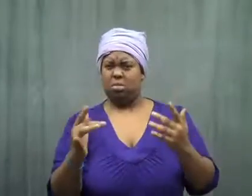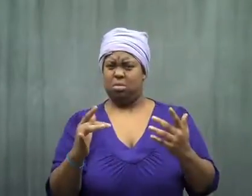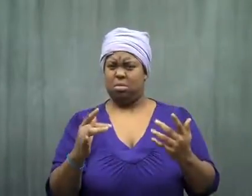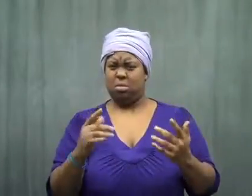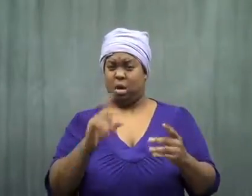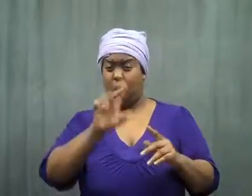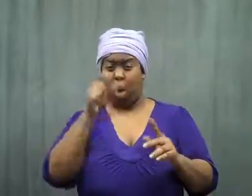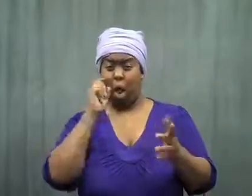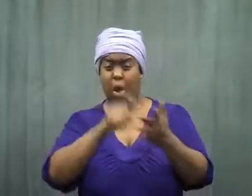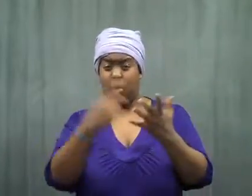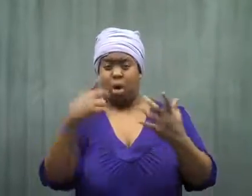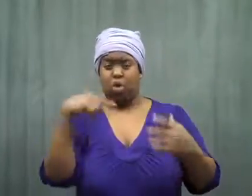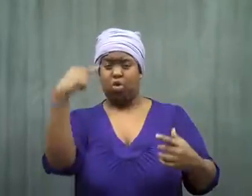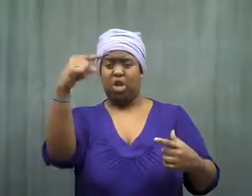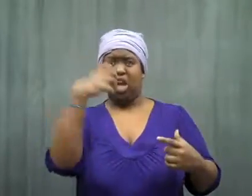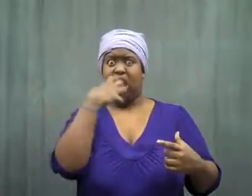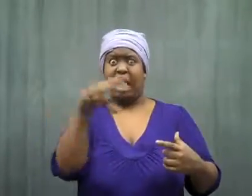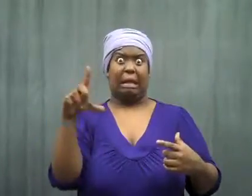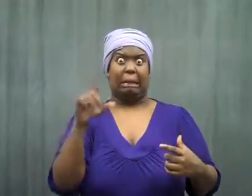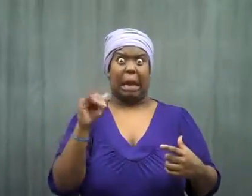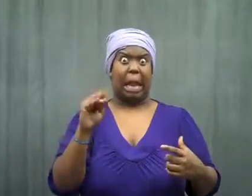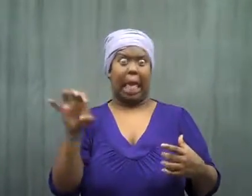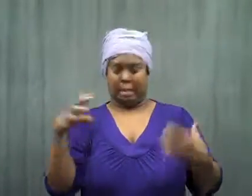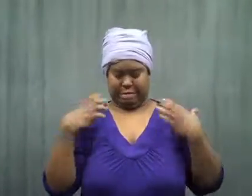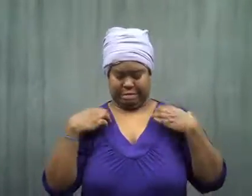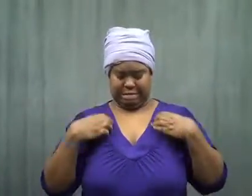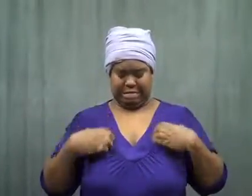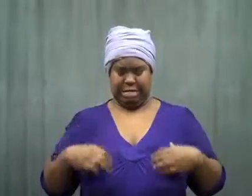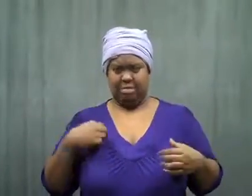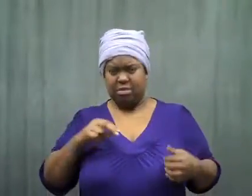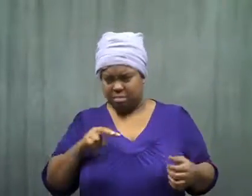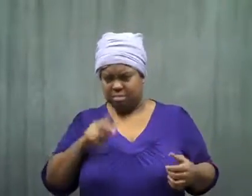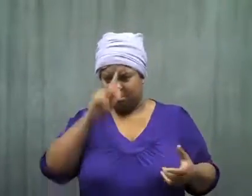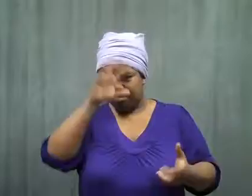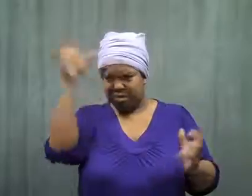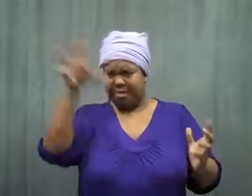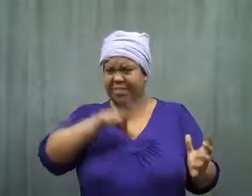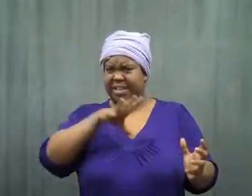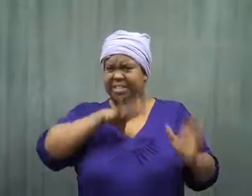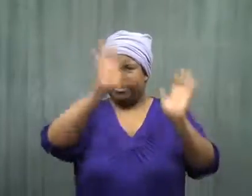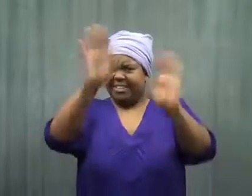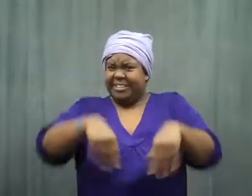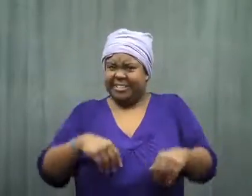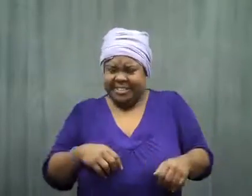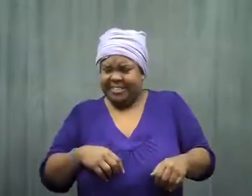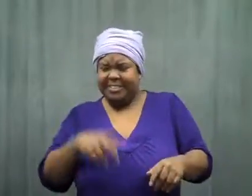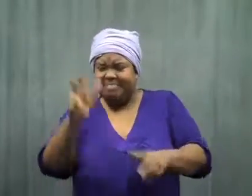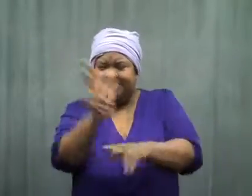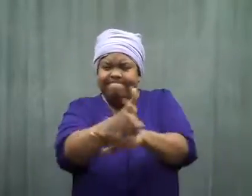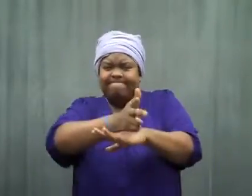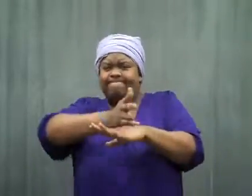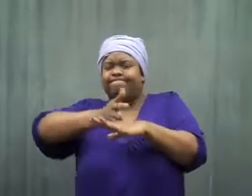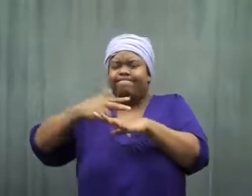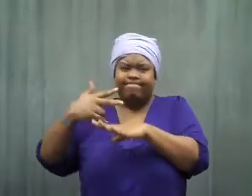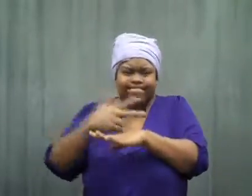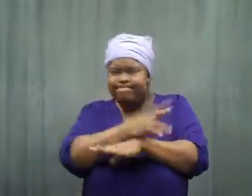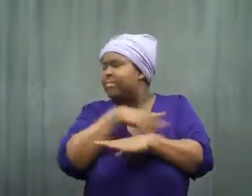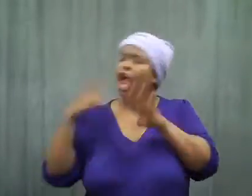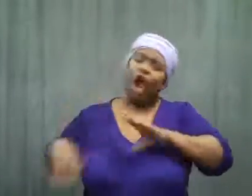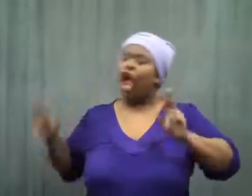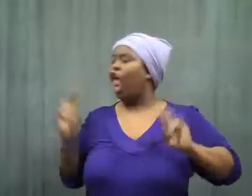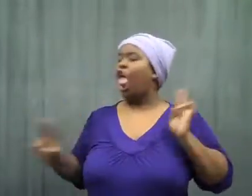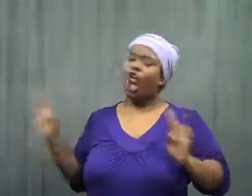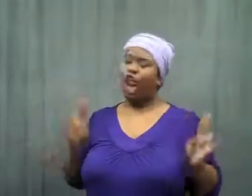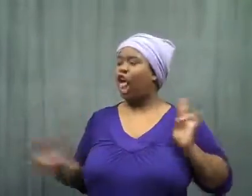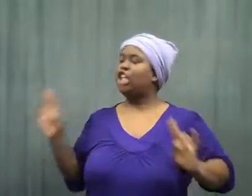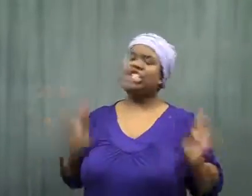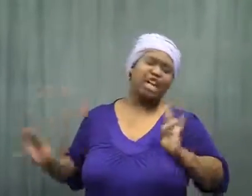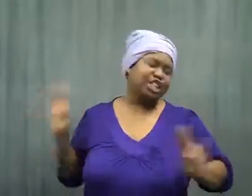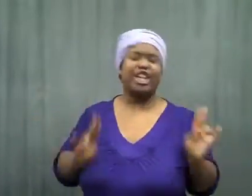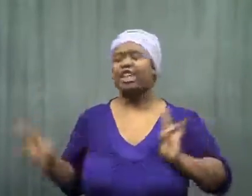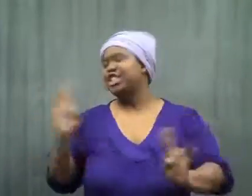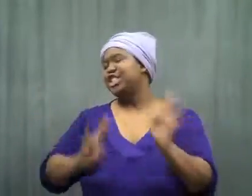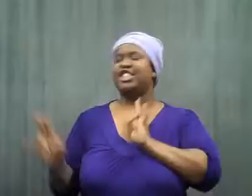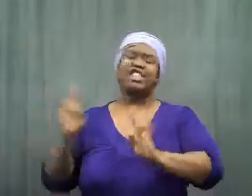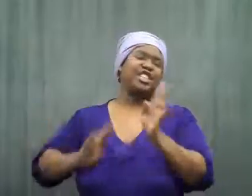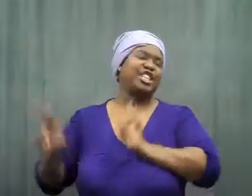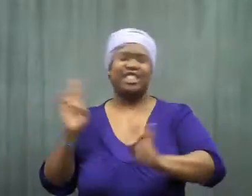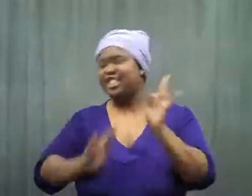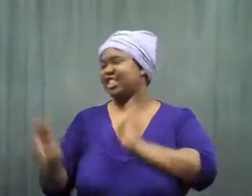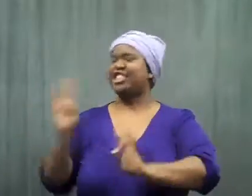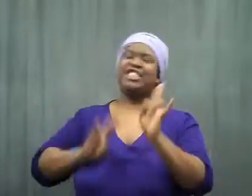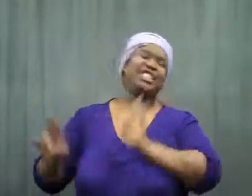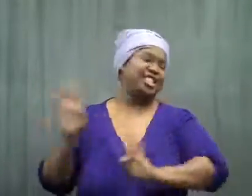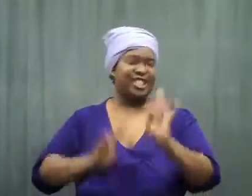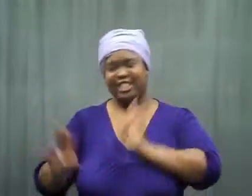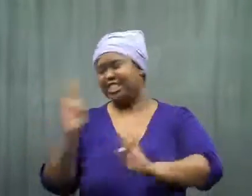He had on a lime green vest. That was odd. Whatever.